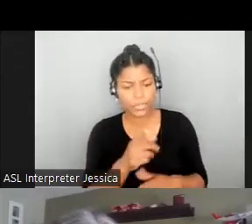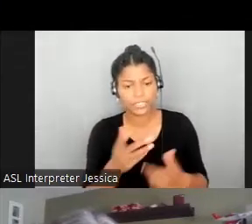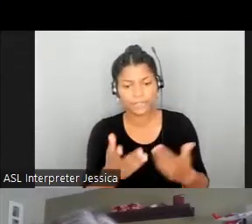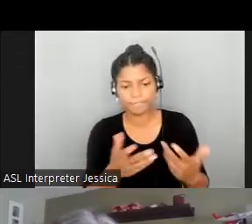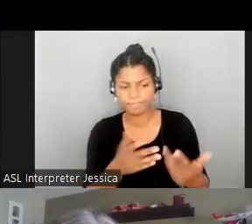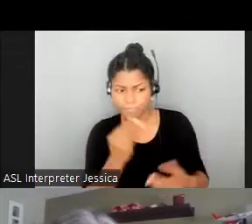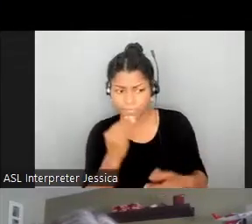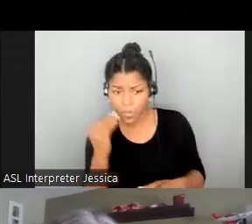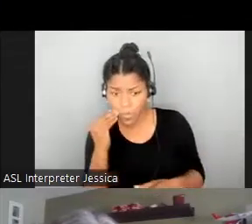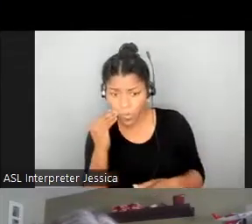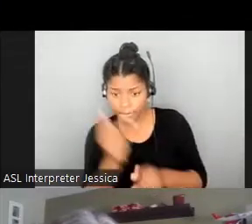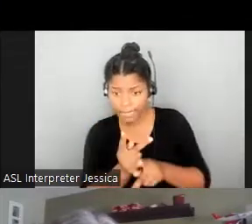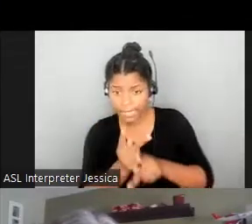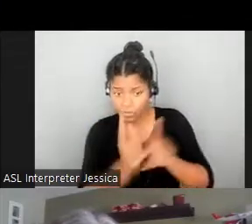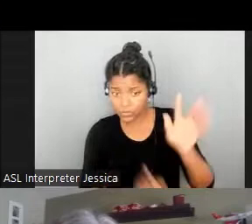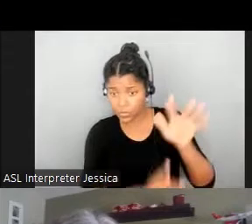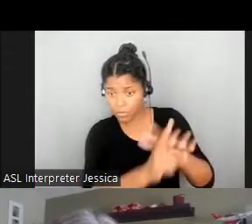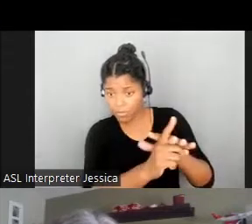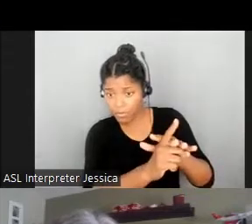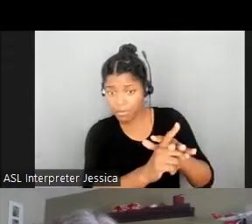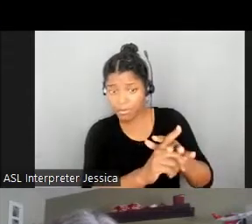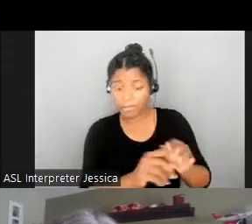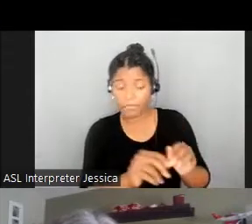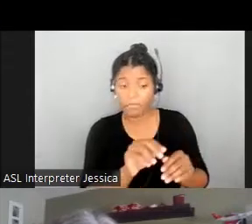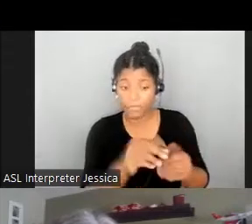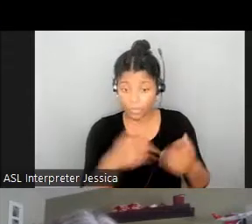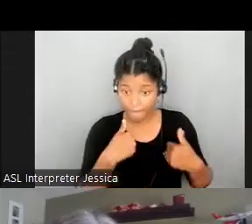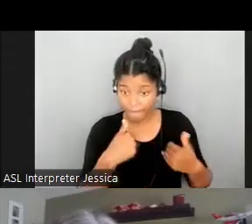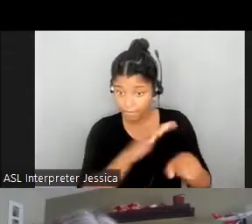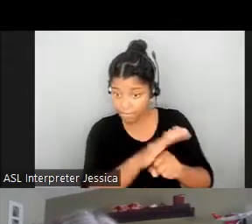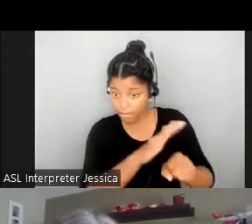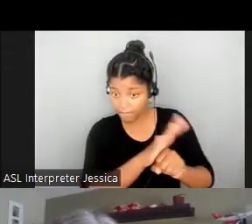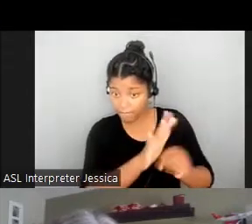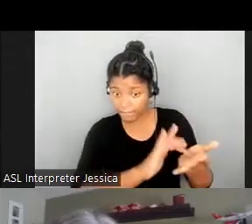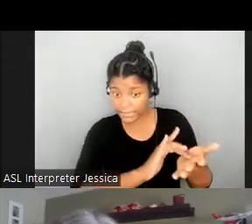showed up or that they had their medications.